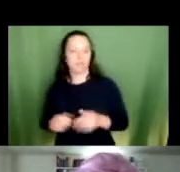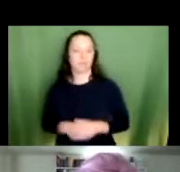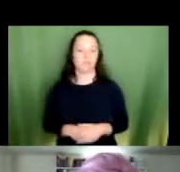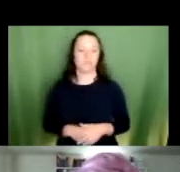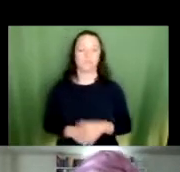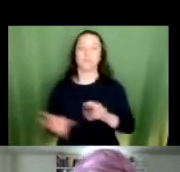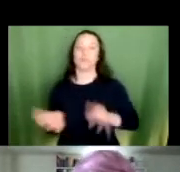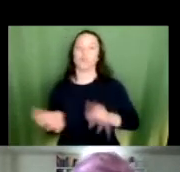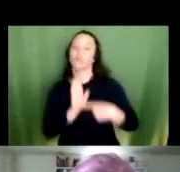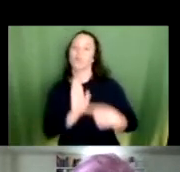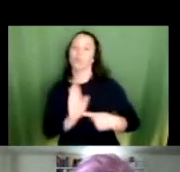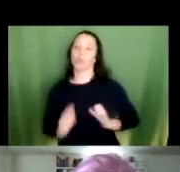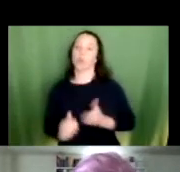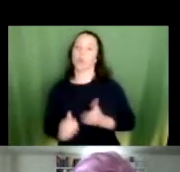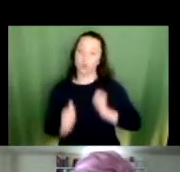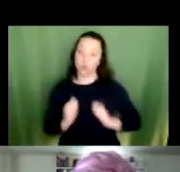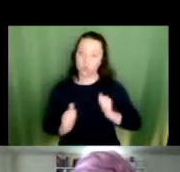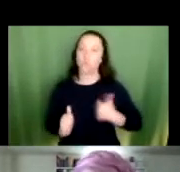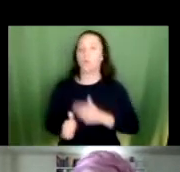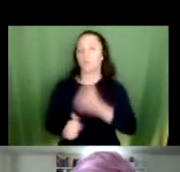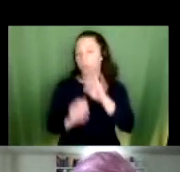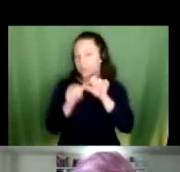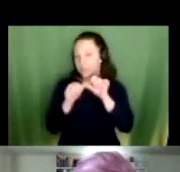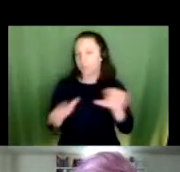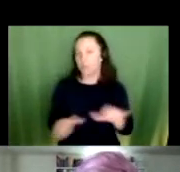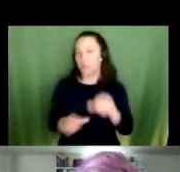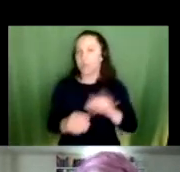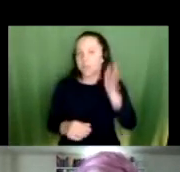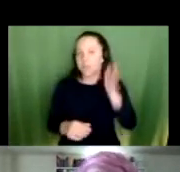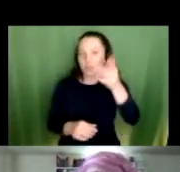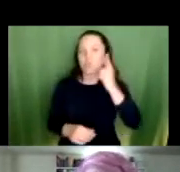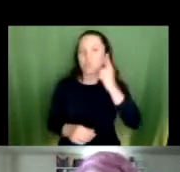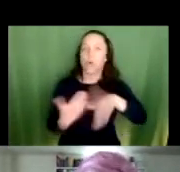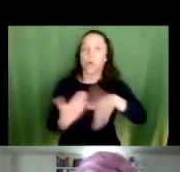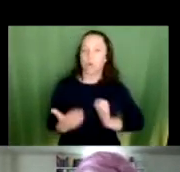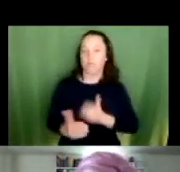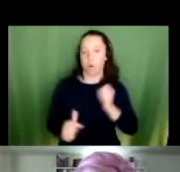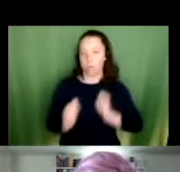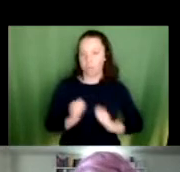will continue in the future for all of our productions. We invested in the technology